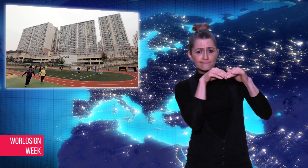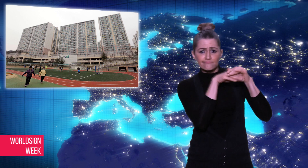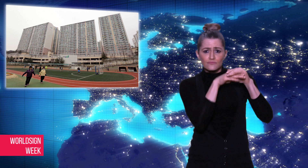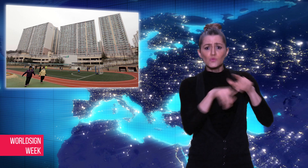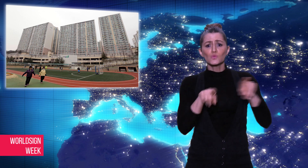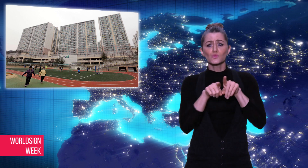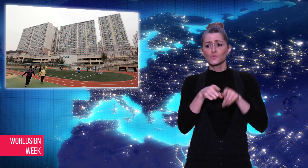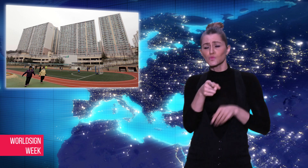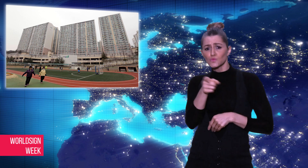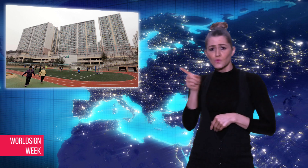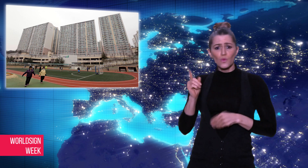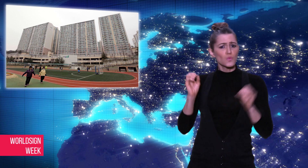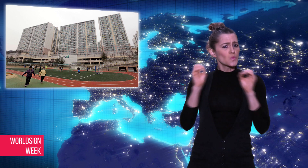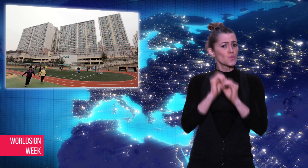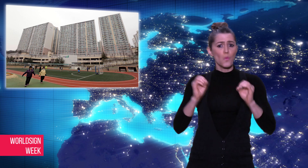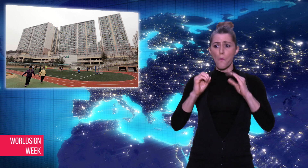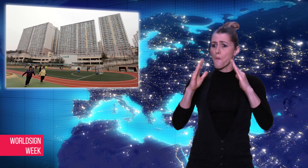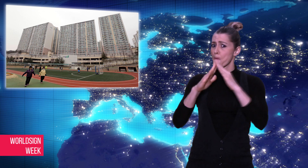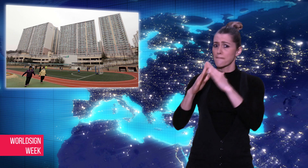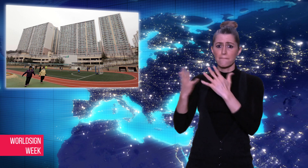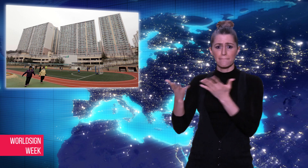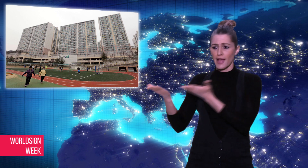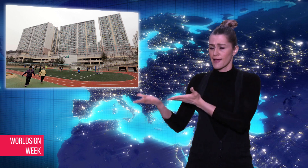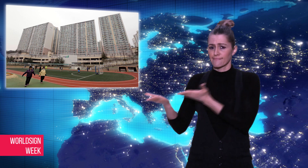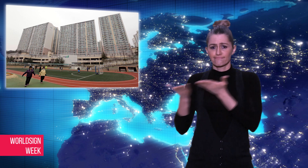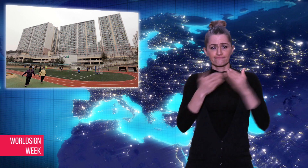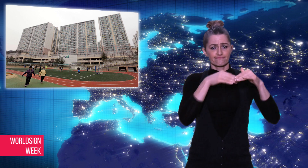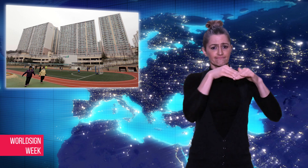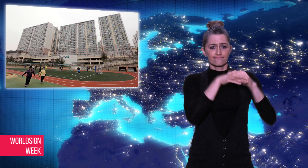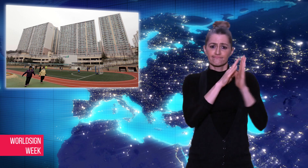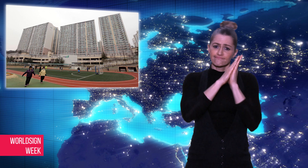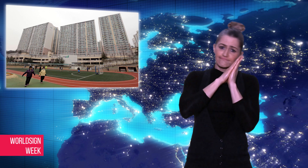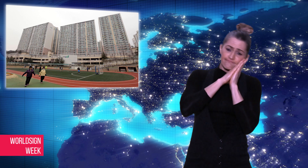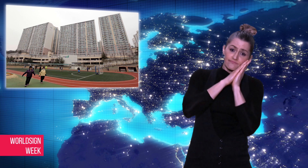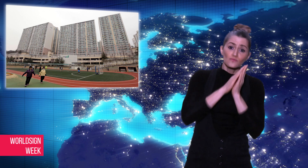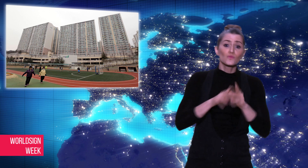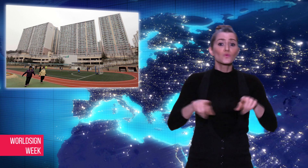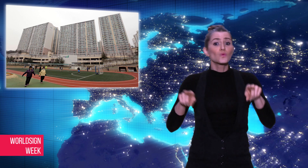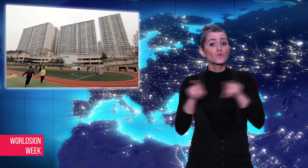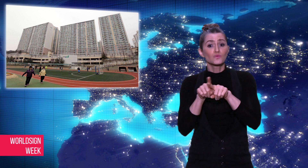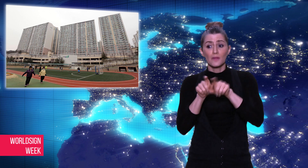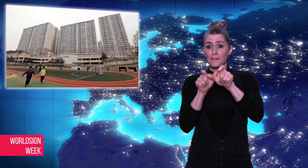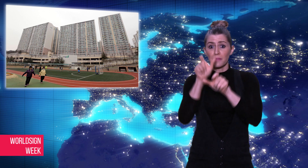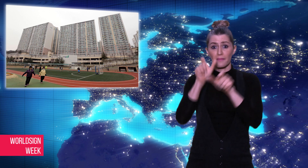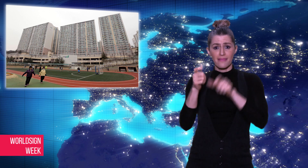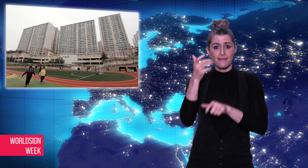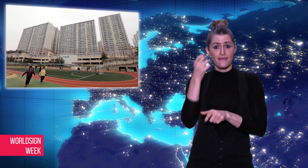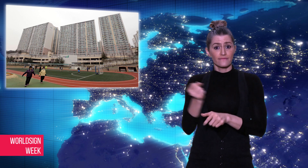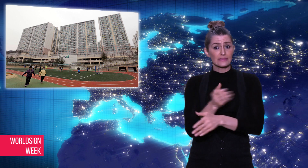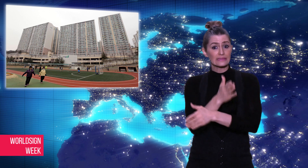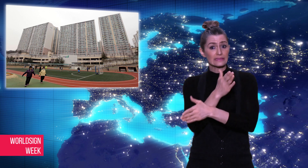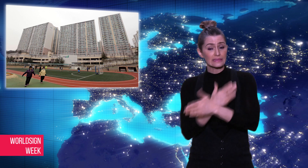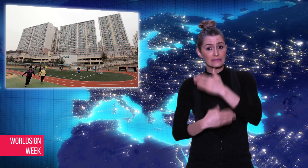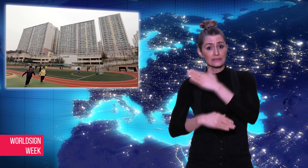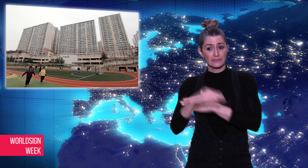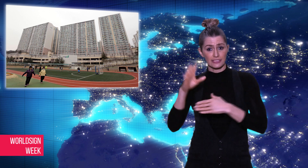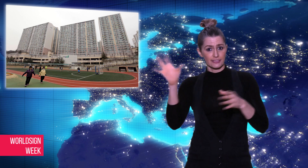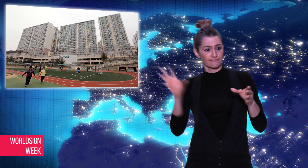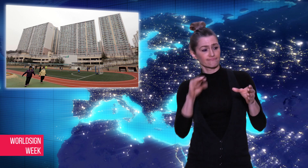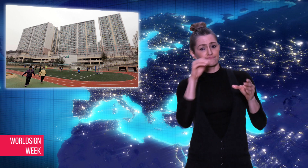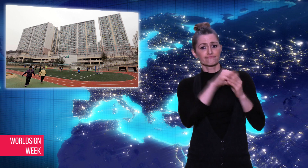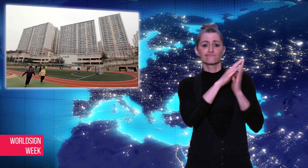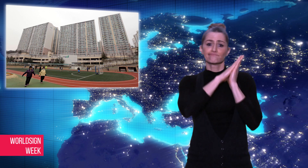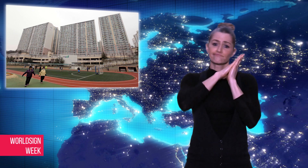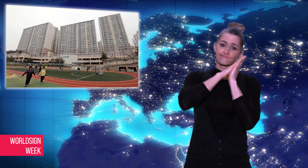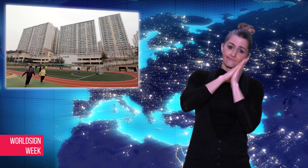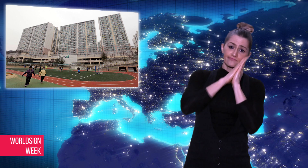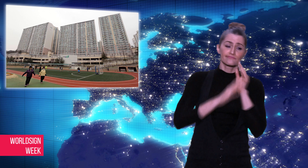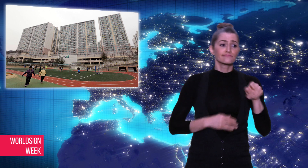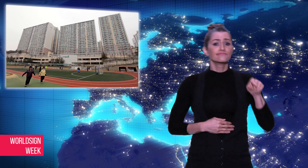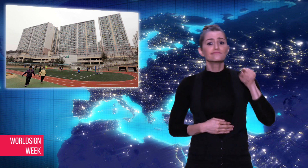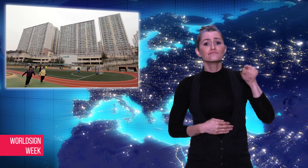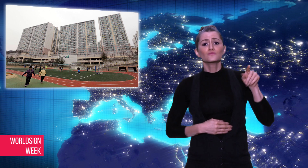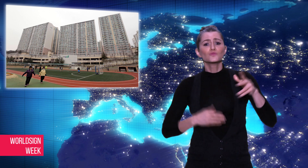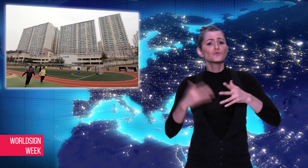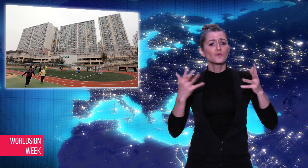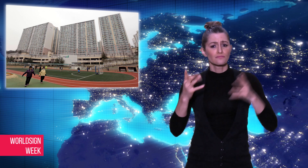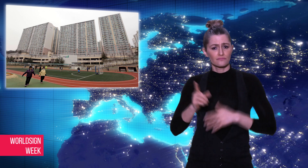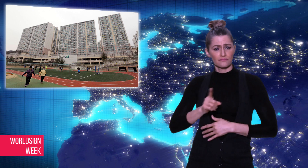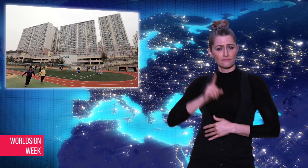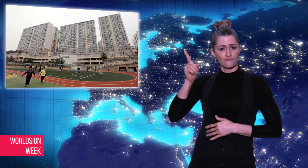government-sponsored facility providing housing